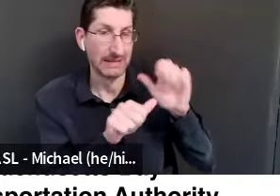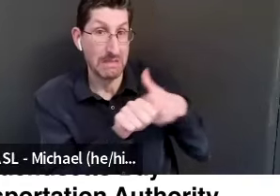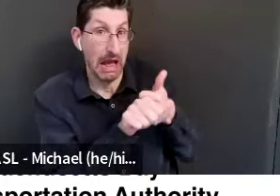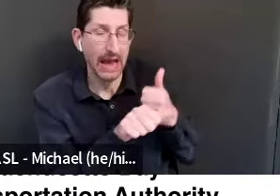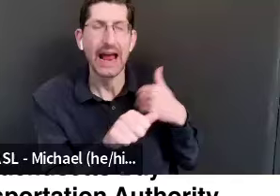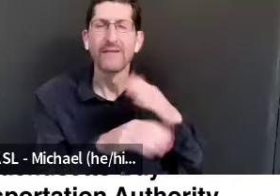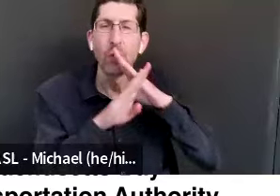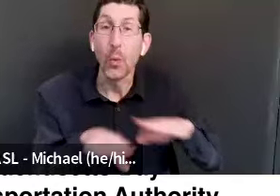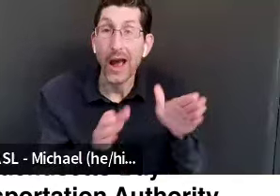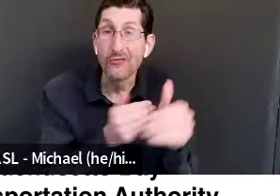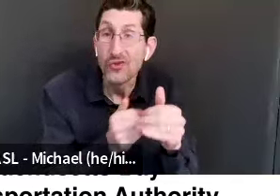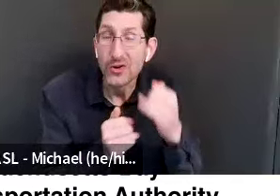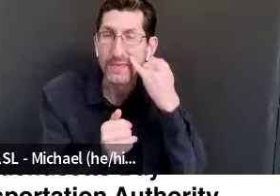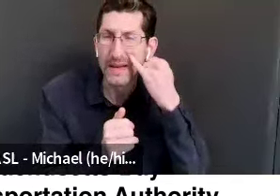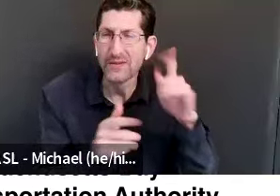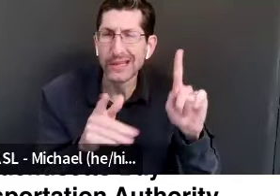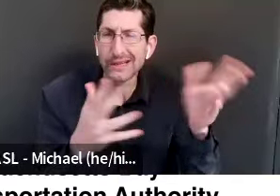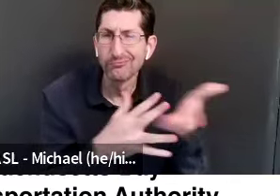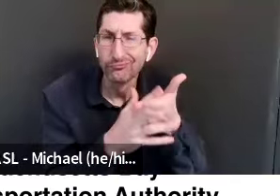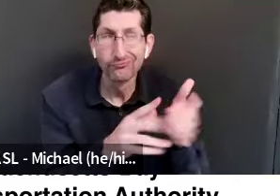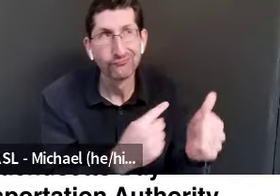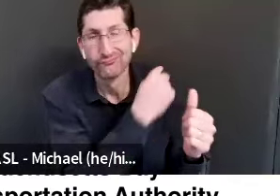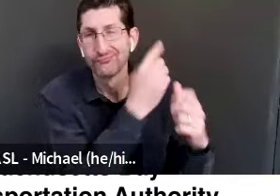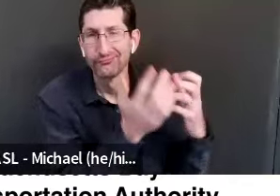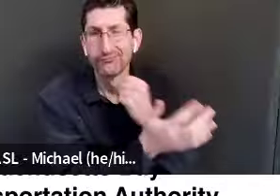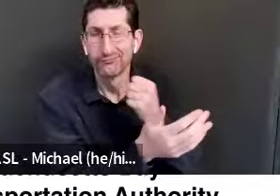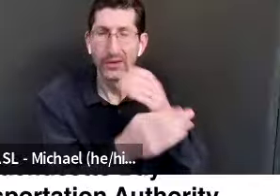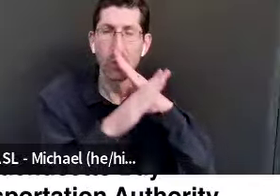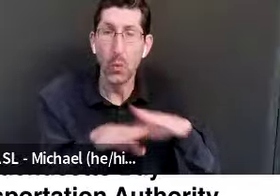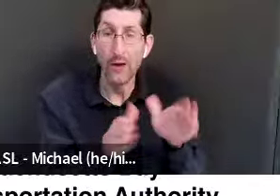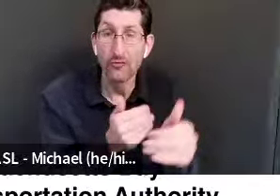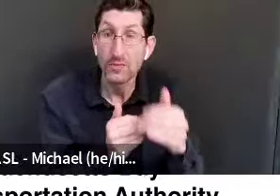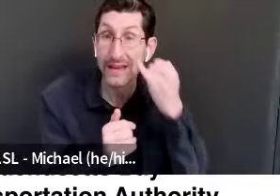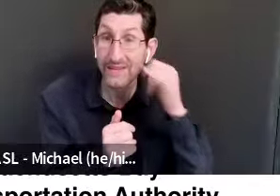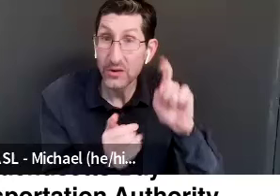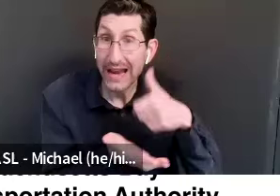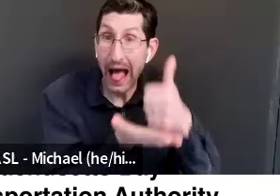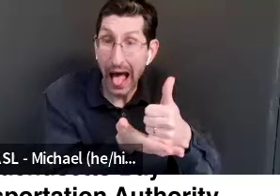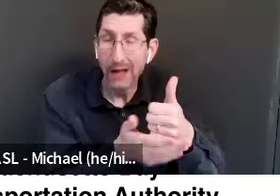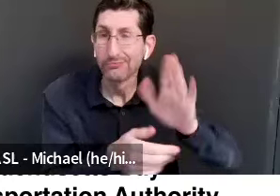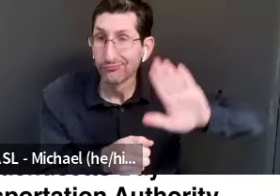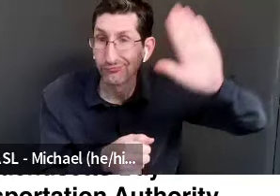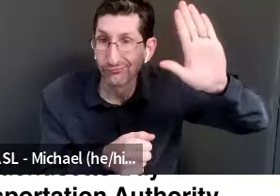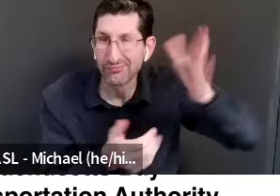ADDITIONAL NOTES ON THE SPACE, IN THAT OFFICE SPACE BEHIND ME, A QUIET ROOM IF ANYONE NEEDS SUCH SPACE DURING THE AFTERNOON.